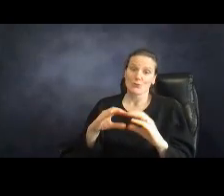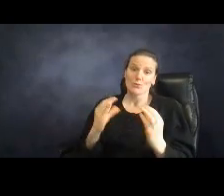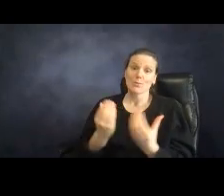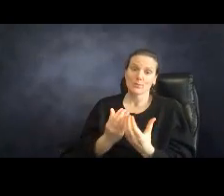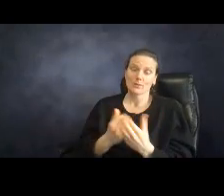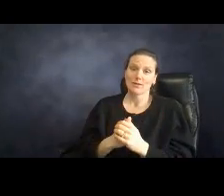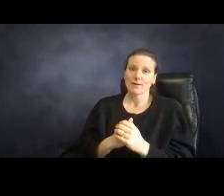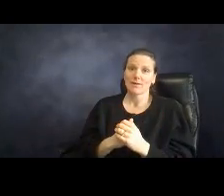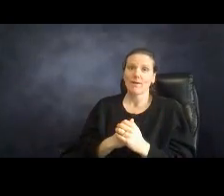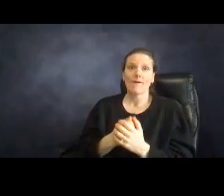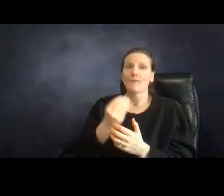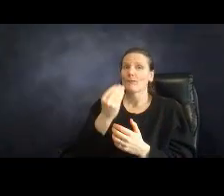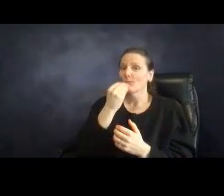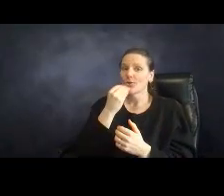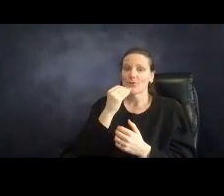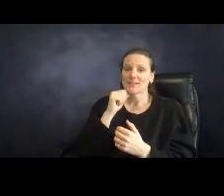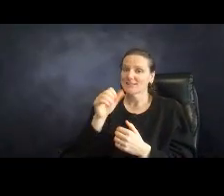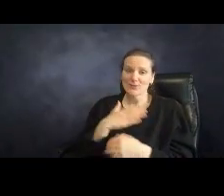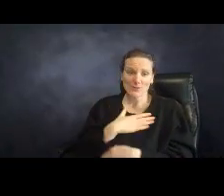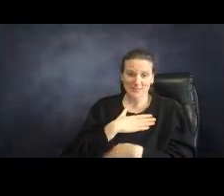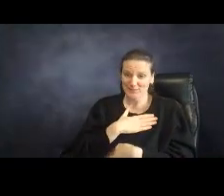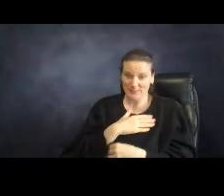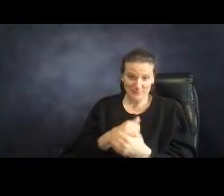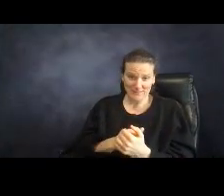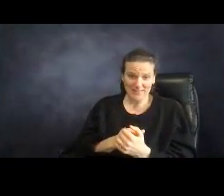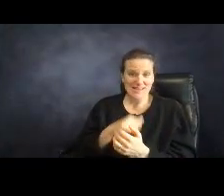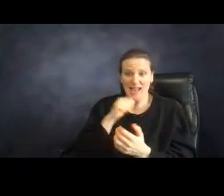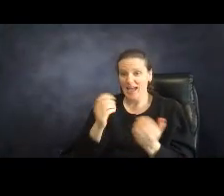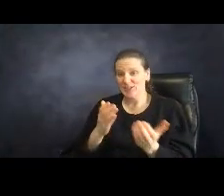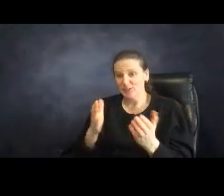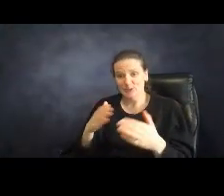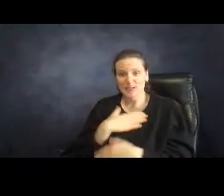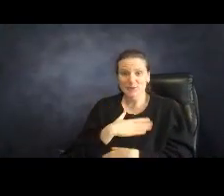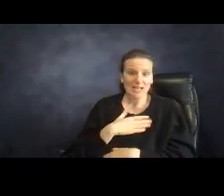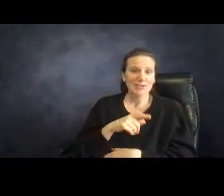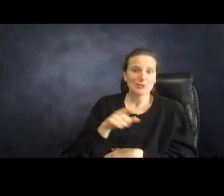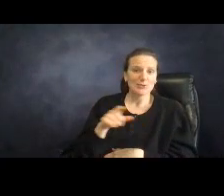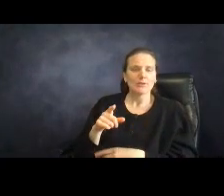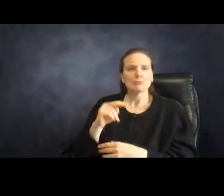that food is not your entertainment. Food is not here to entertain you. Food is here to nourish you.